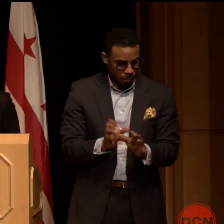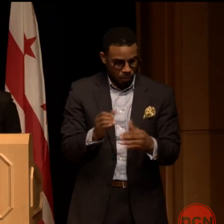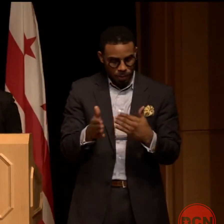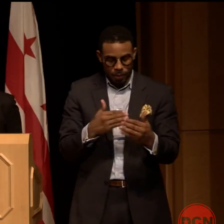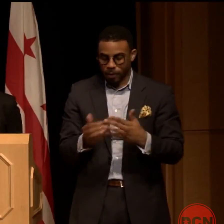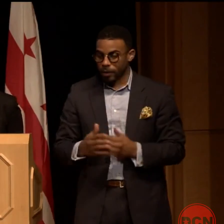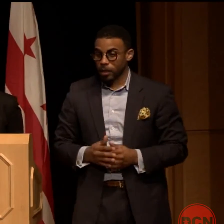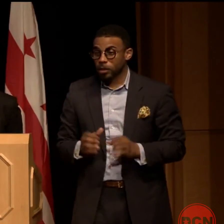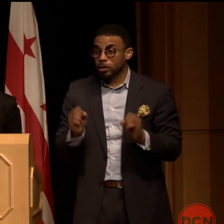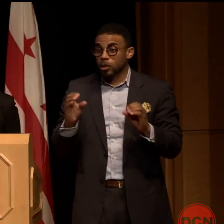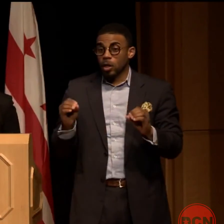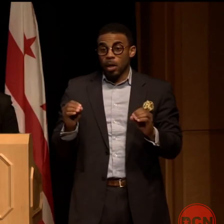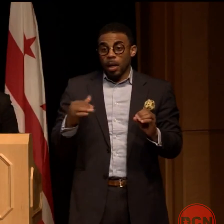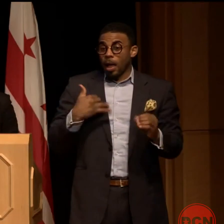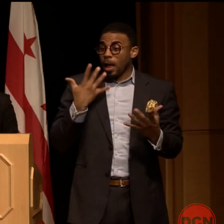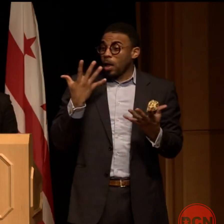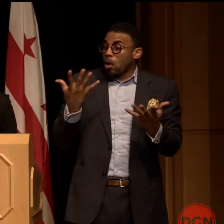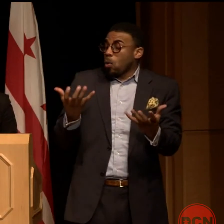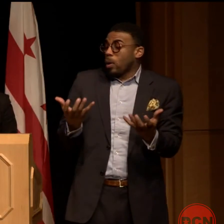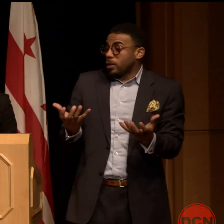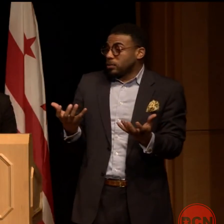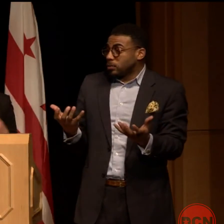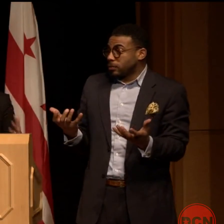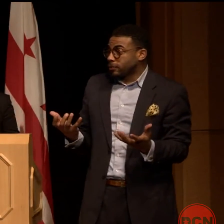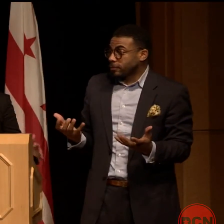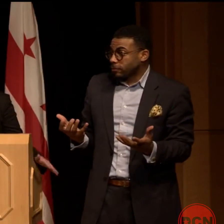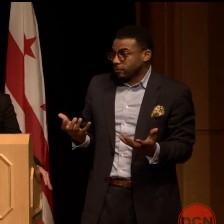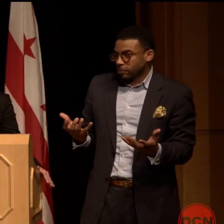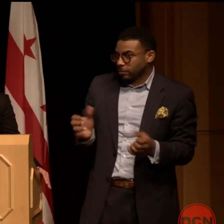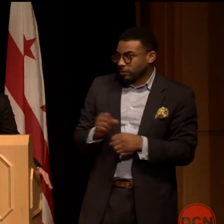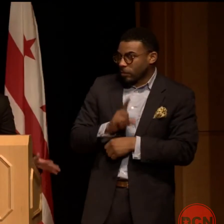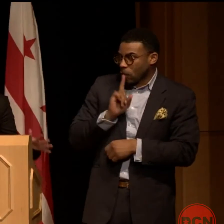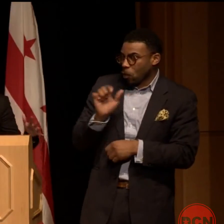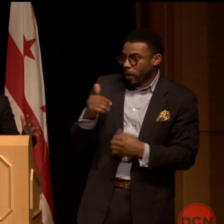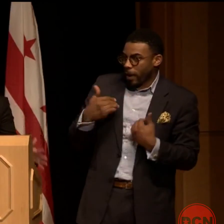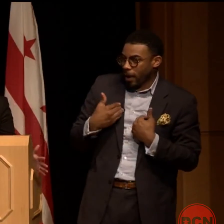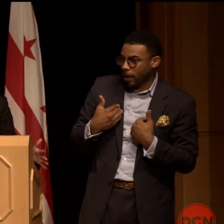ANYWAY, SO I JUST WANT TO REITERATE THAT WE HAVE HEARD